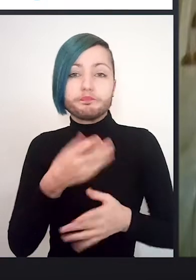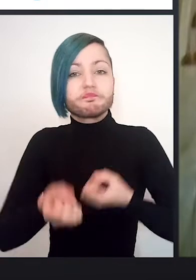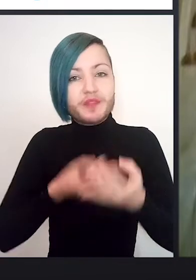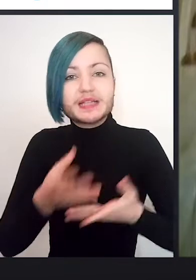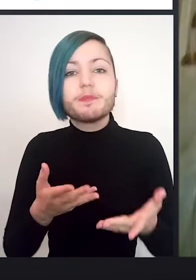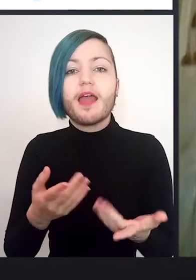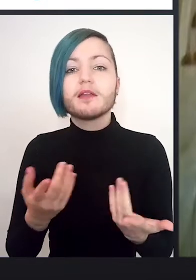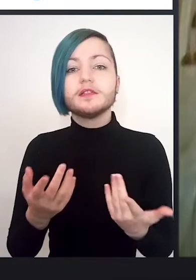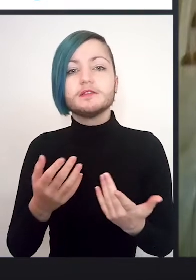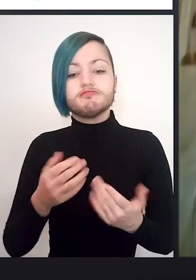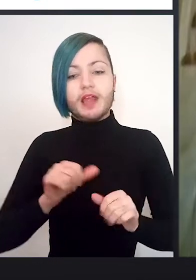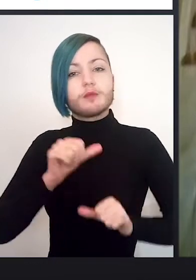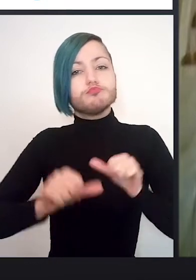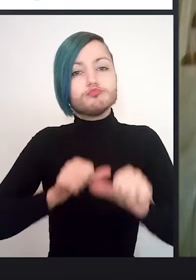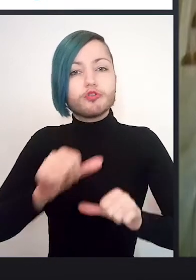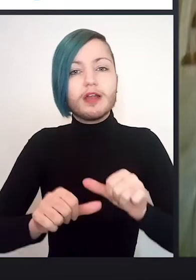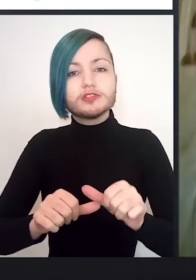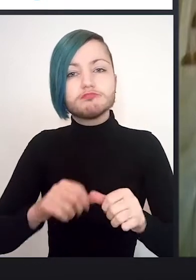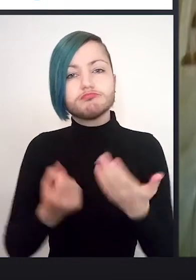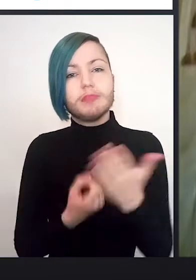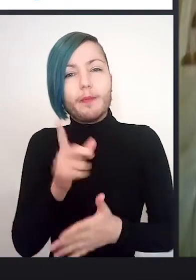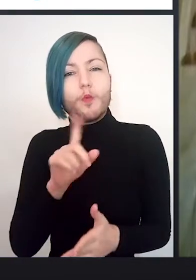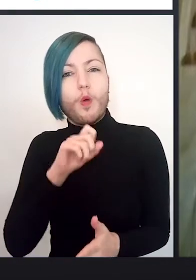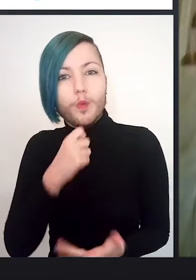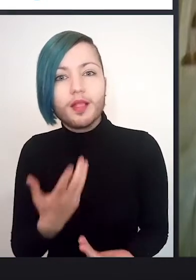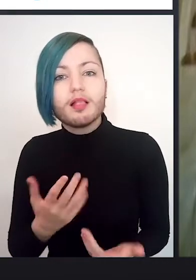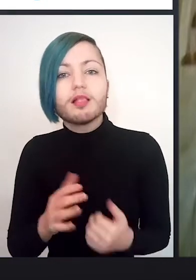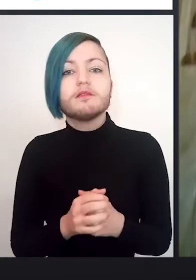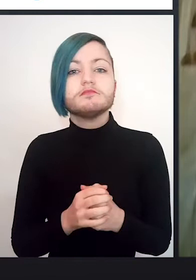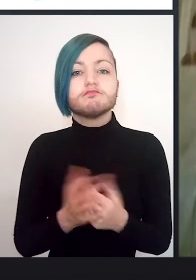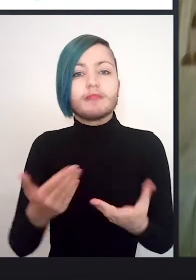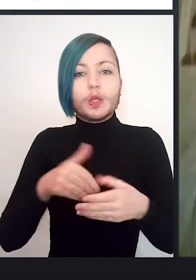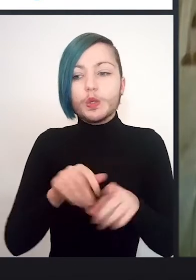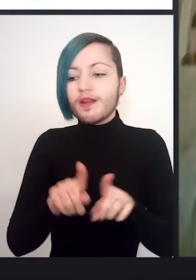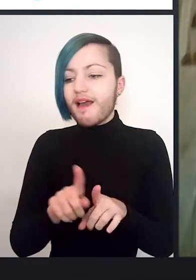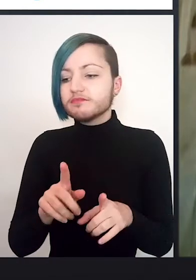how things were gonna progress from then, down to when to expect